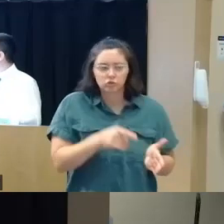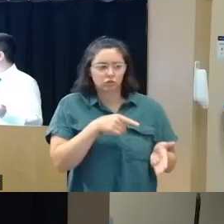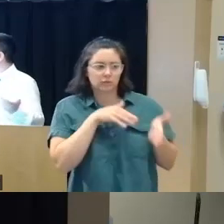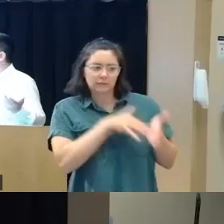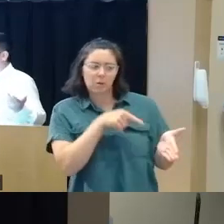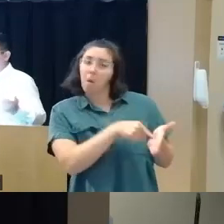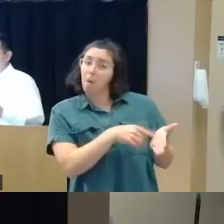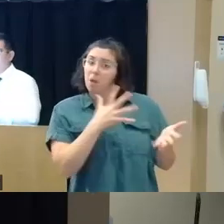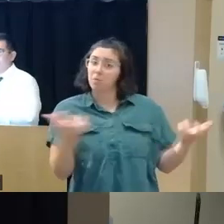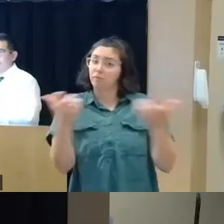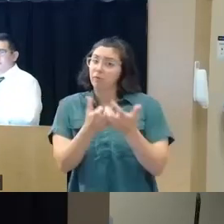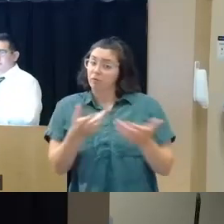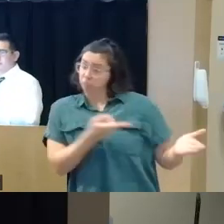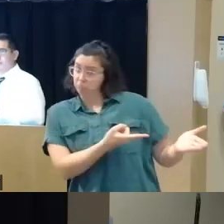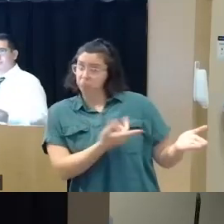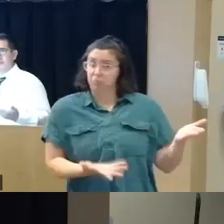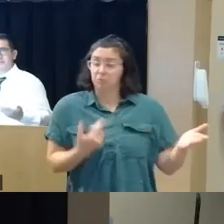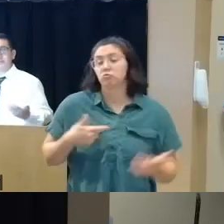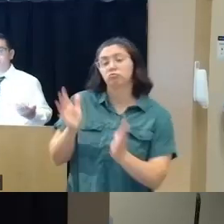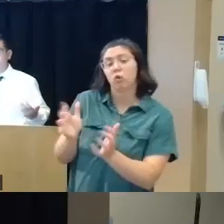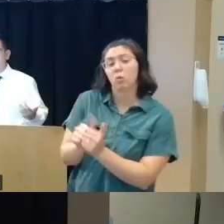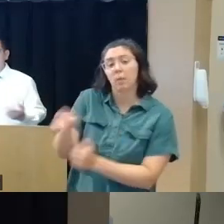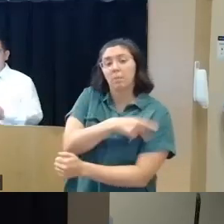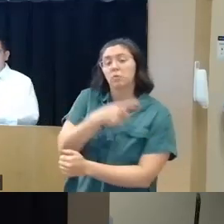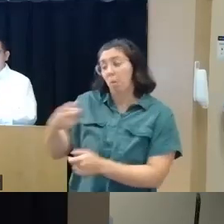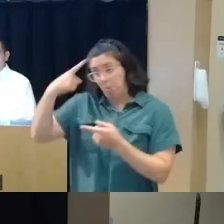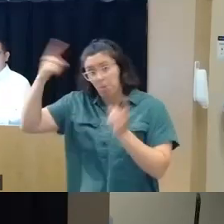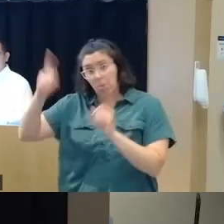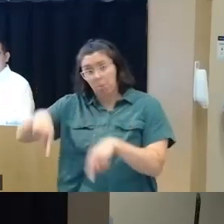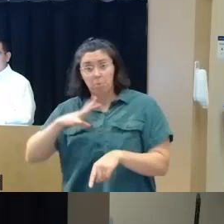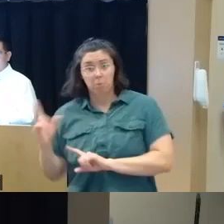you might be a good fit for that and so you talk to the patient they agree to participate in the